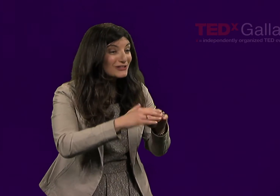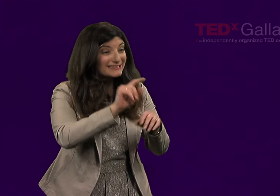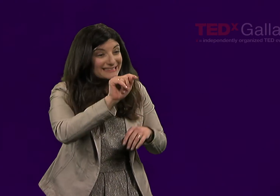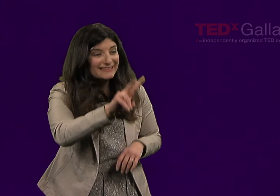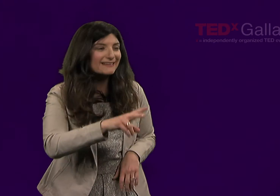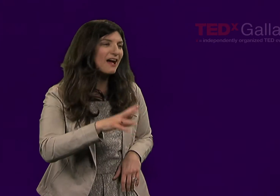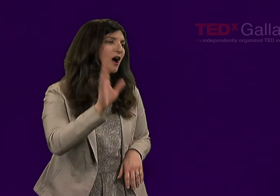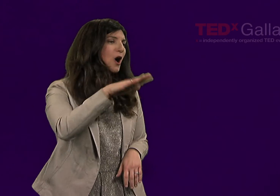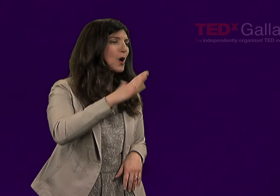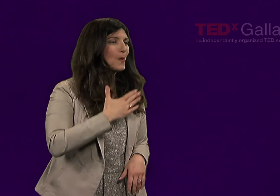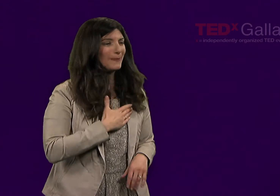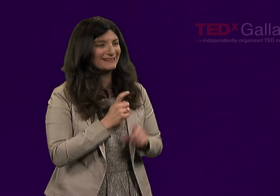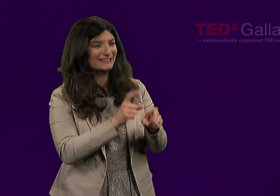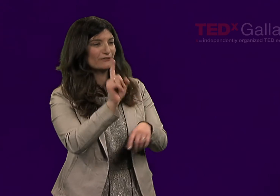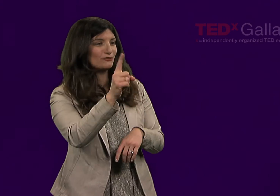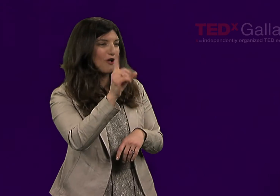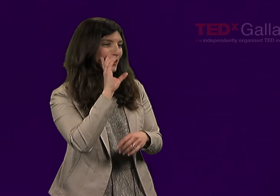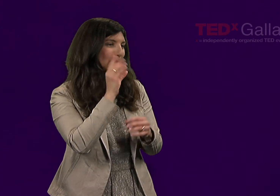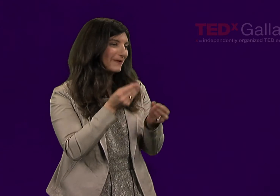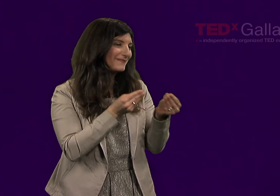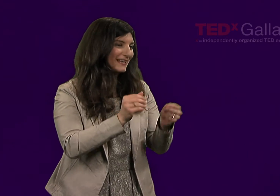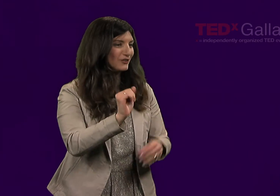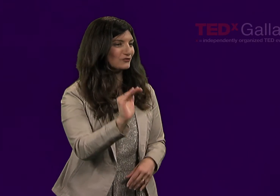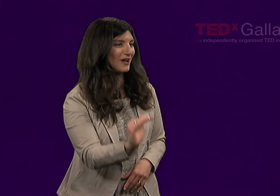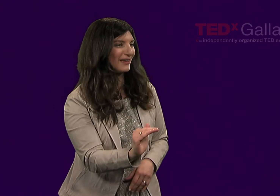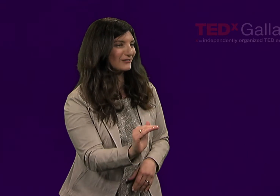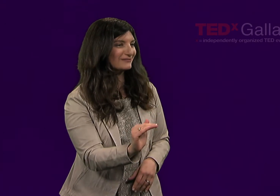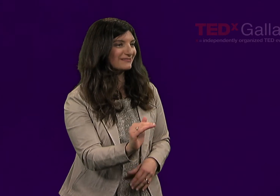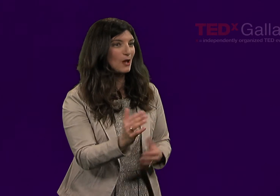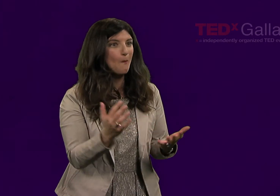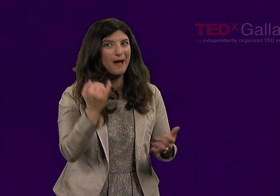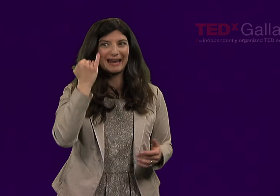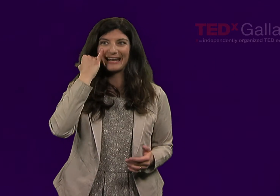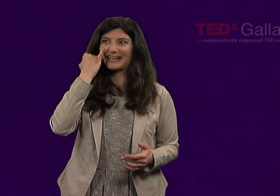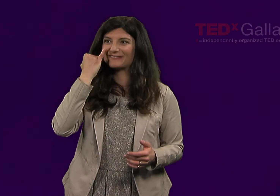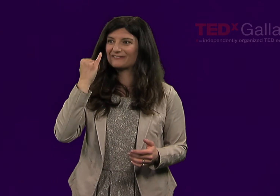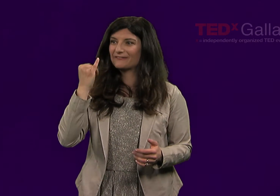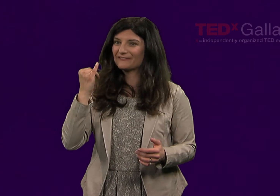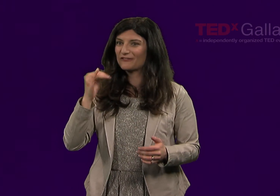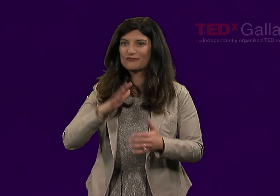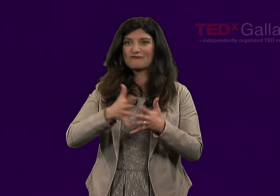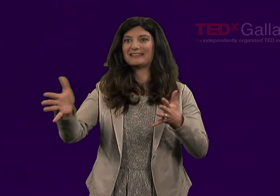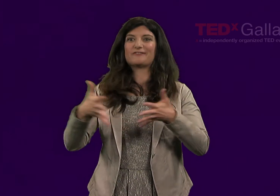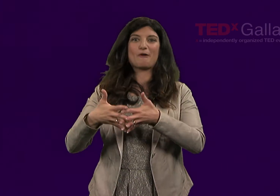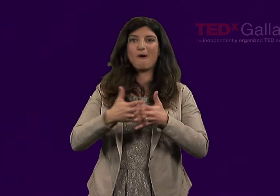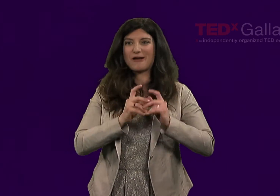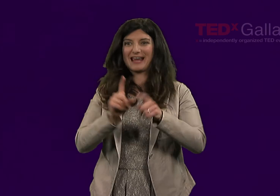Think about that television commercial where you see, you know, only a dollar given will feed a child for the rest of their life.